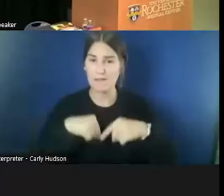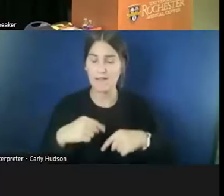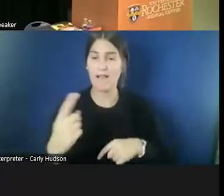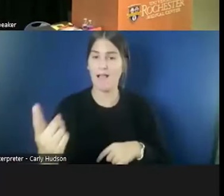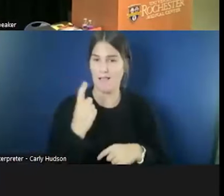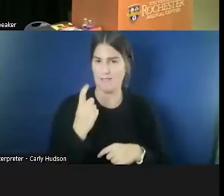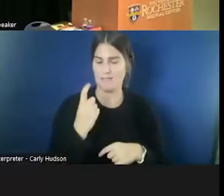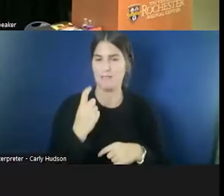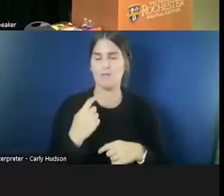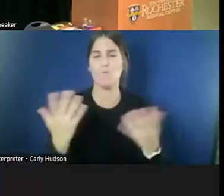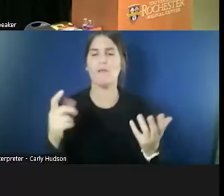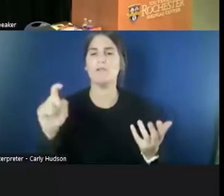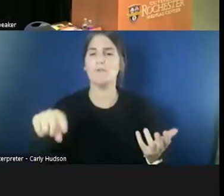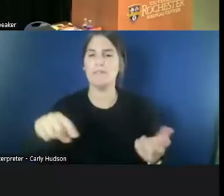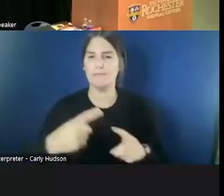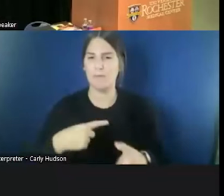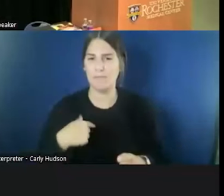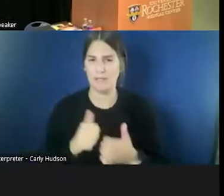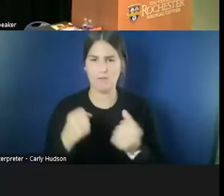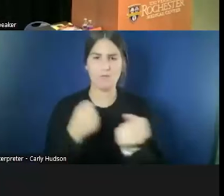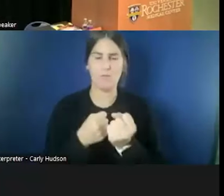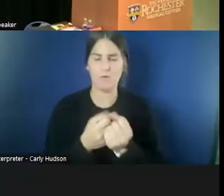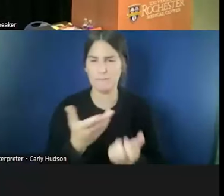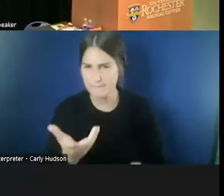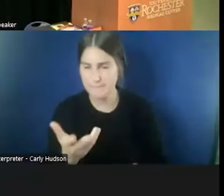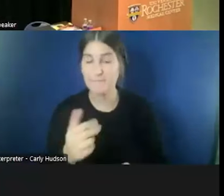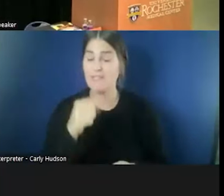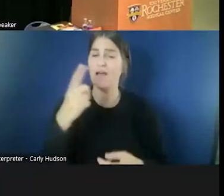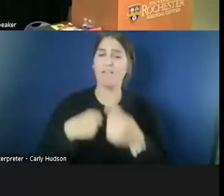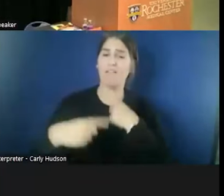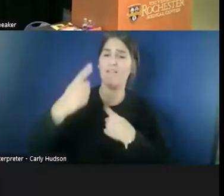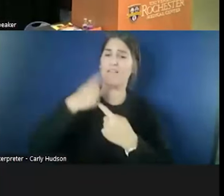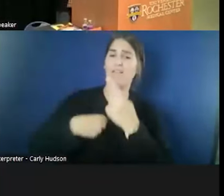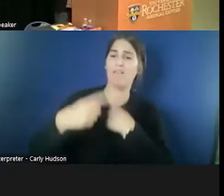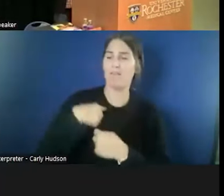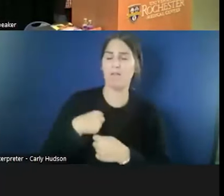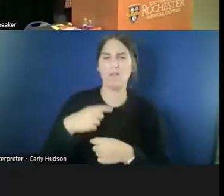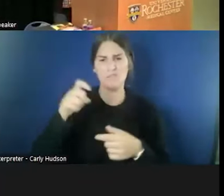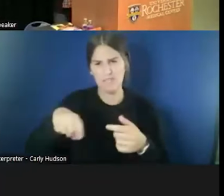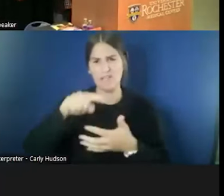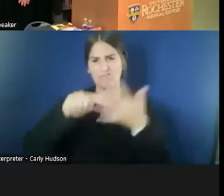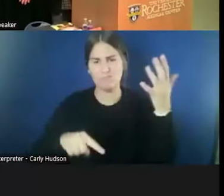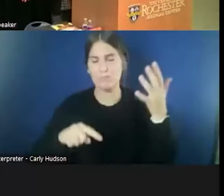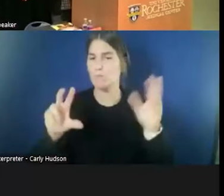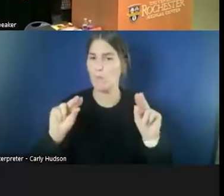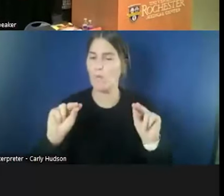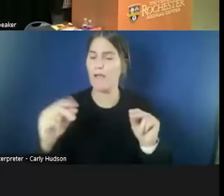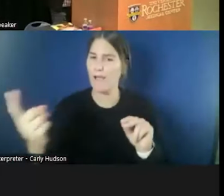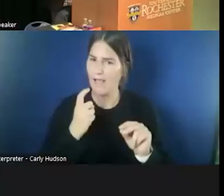what do you need from me instead of telling us this is what you need from me right asking